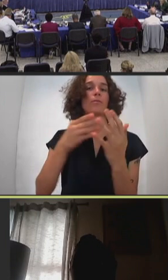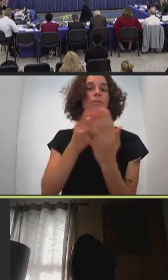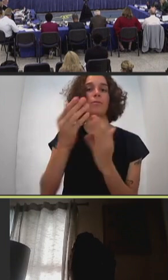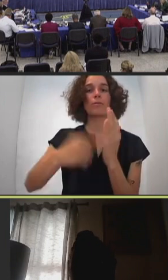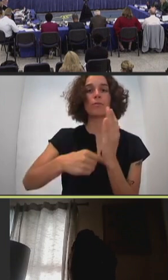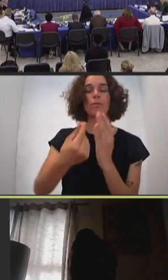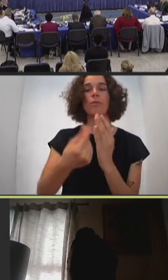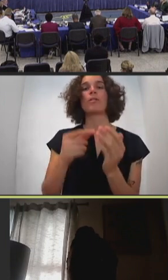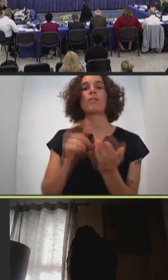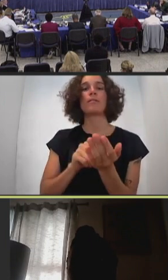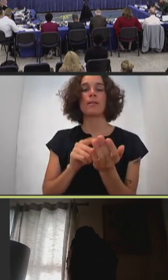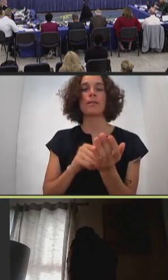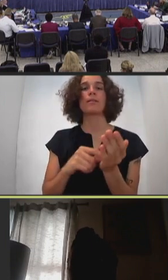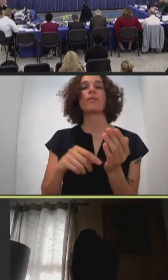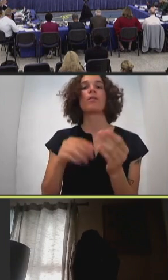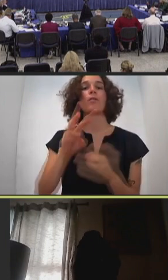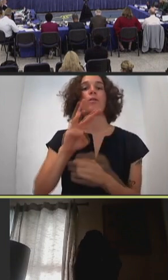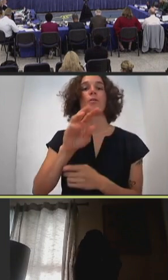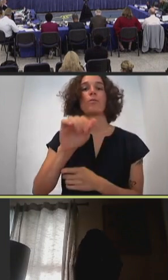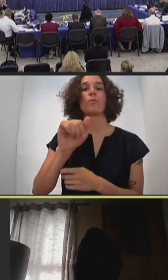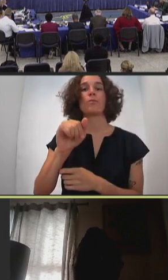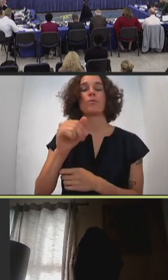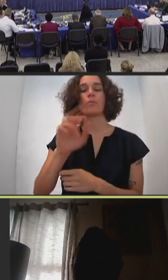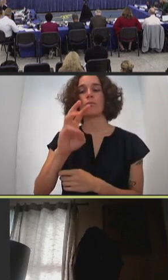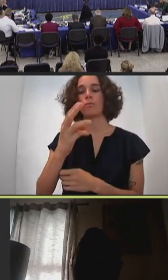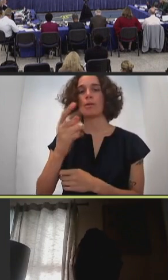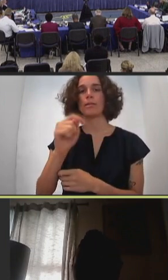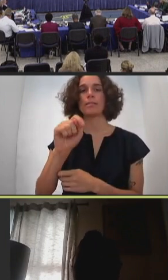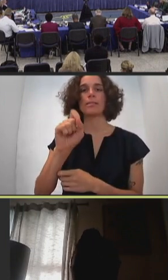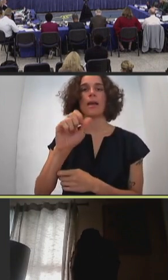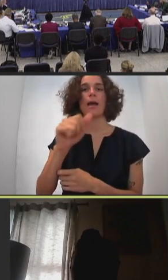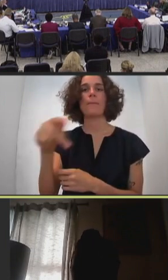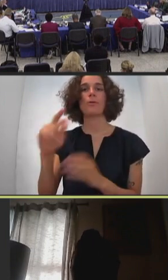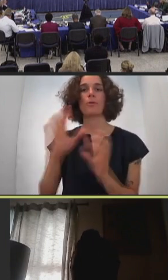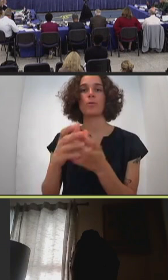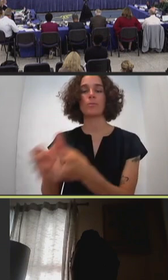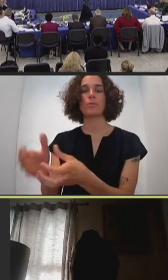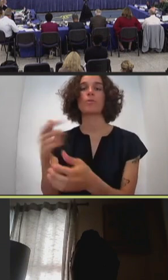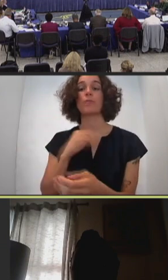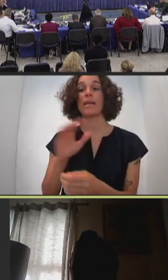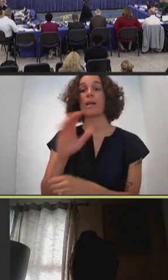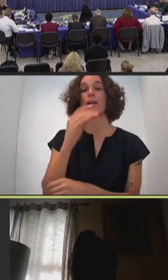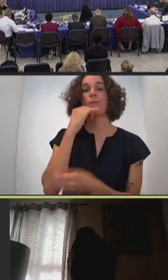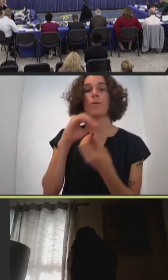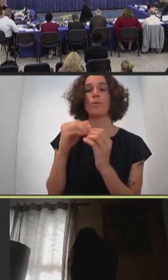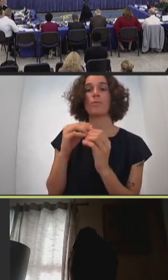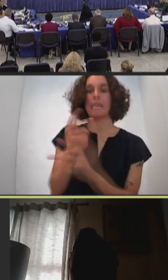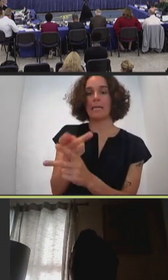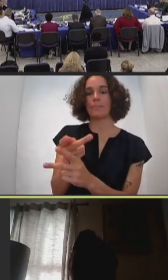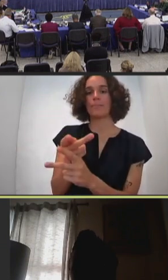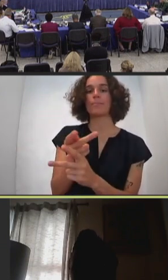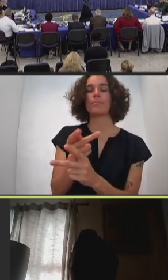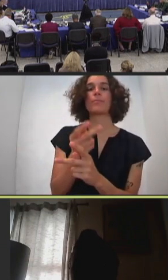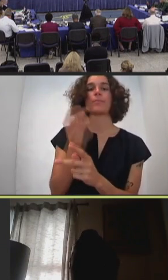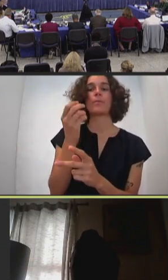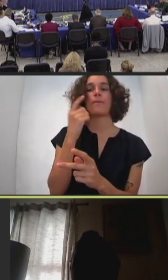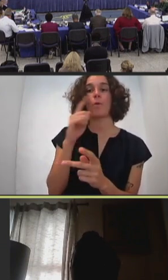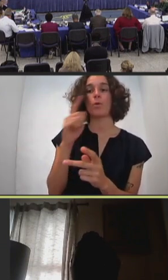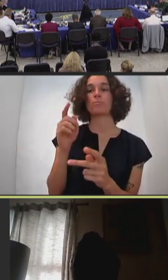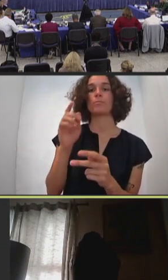We keep all the numbers of the migrants that leave the shelter who need services -- medical services,